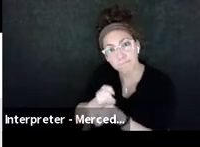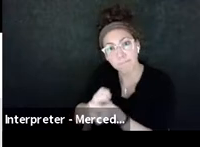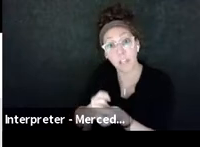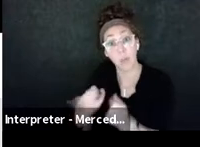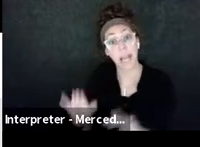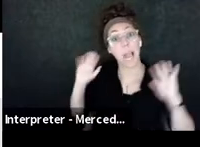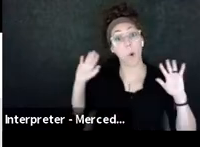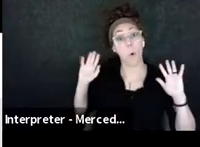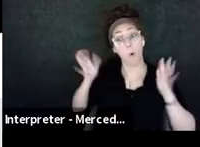Next,